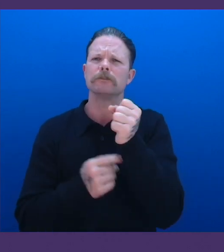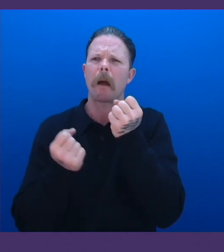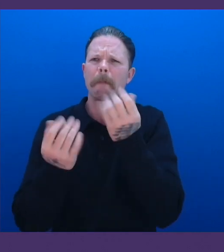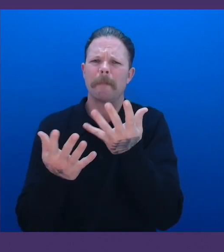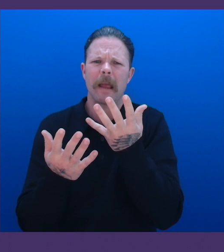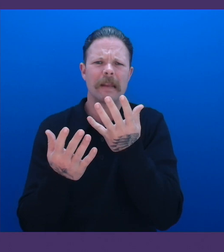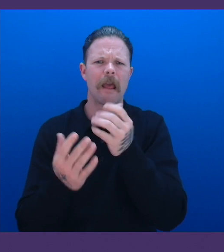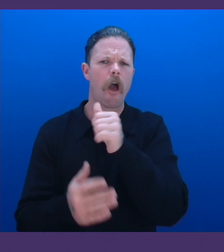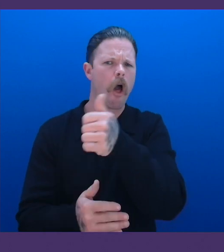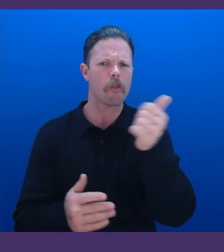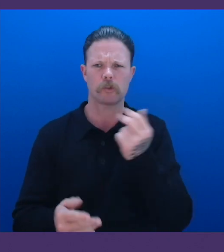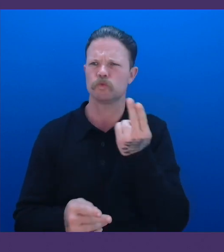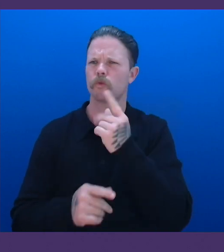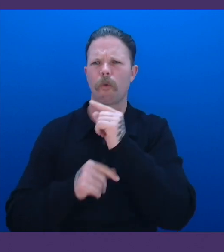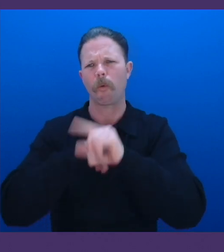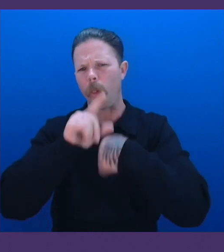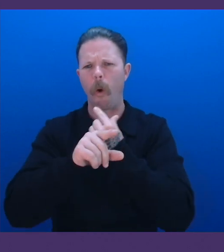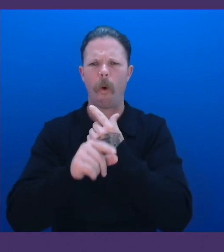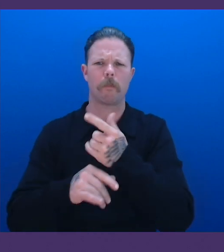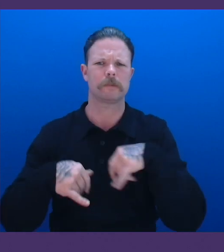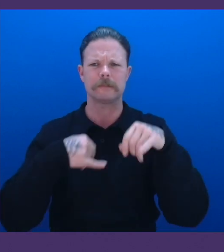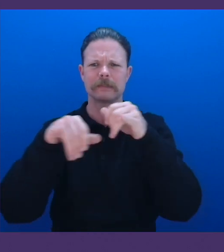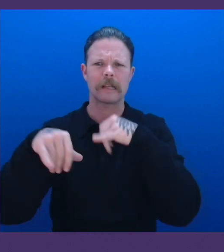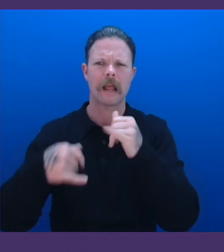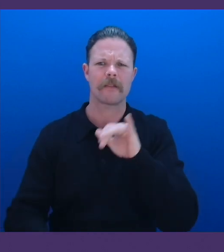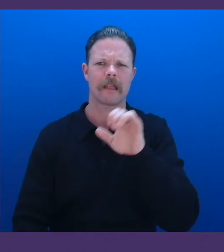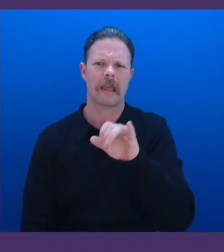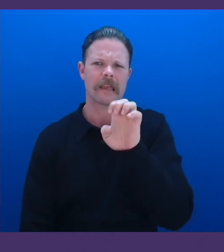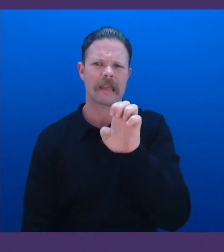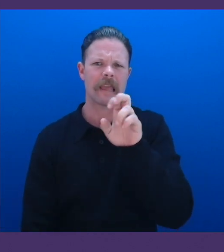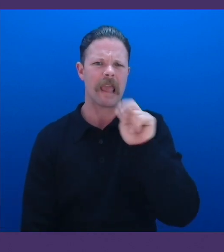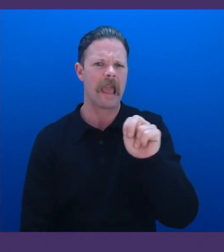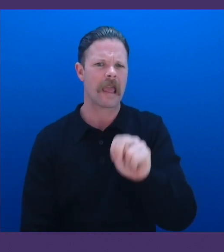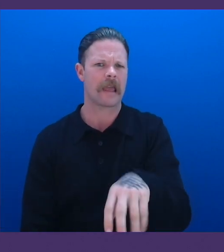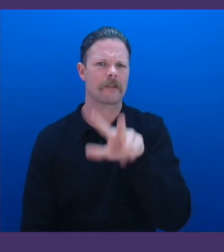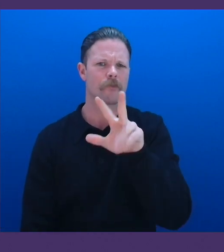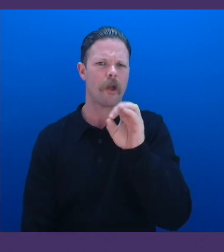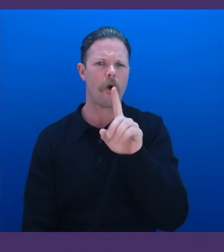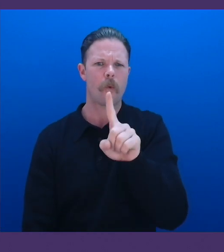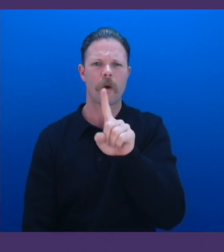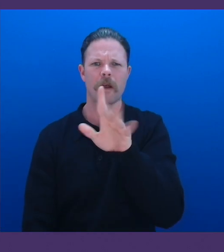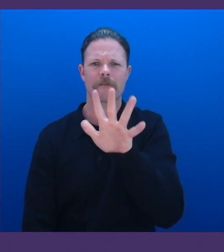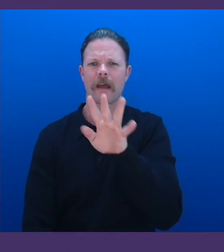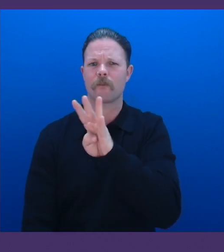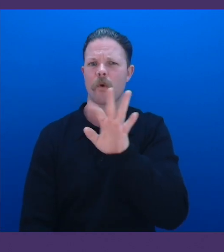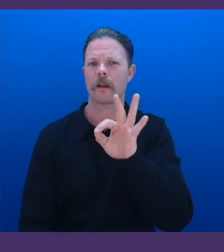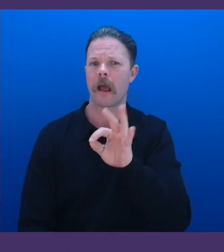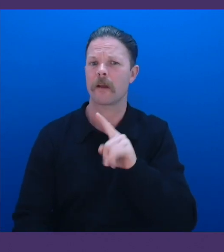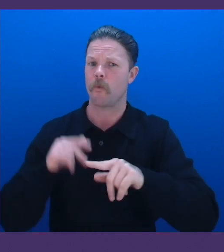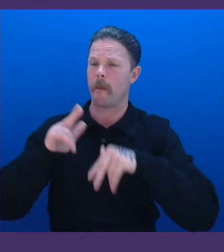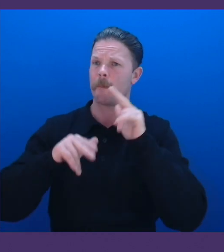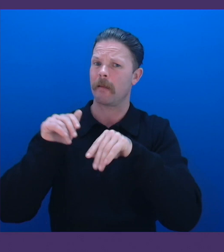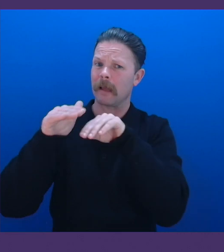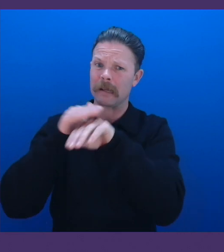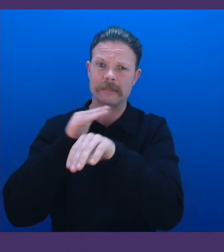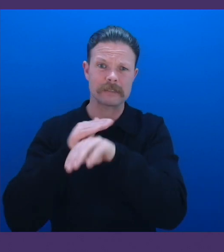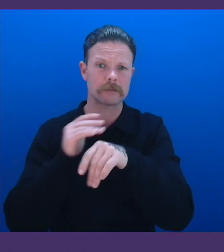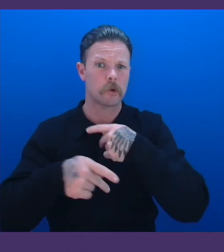like EN 301 549 to build accessible products and services, but it does feel